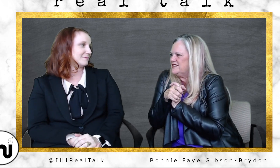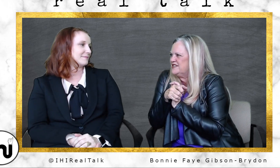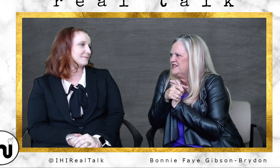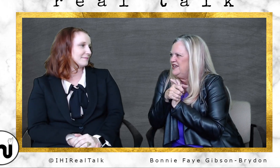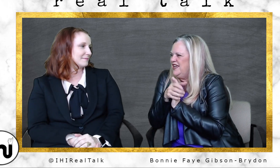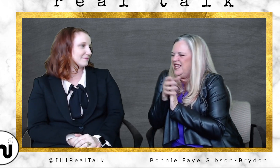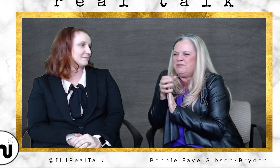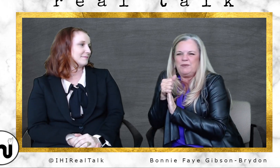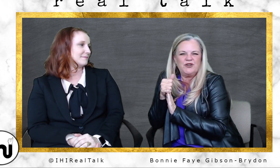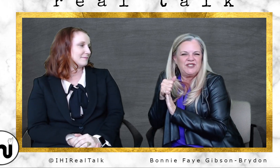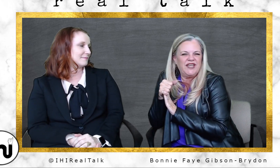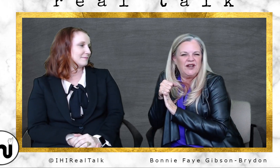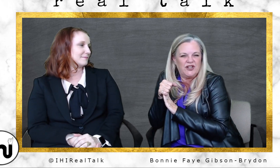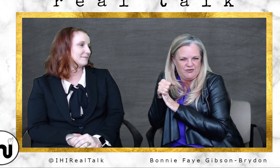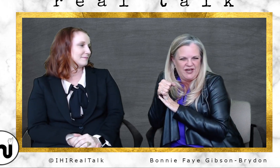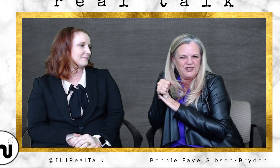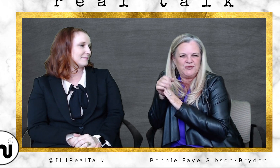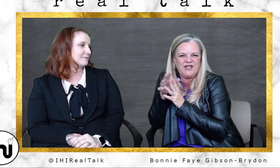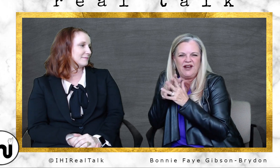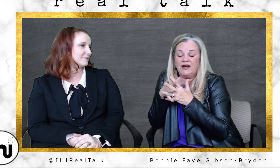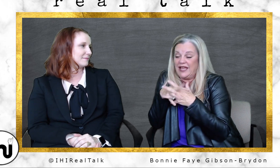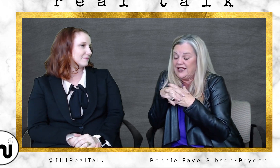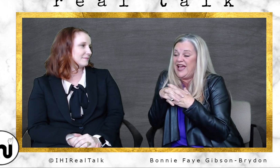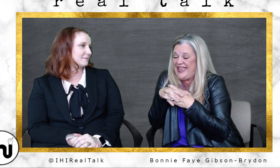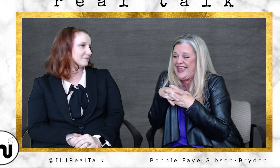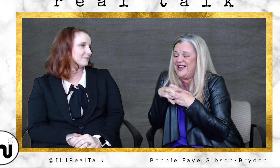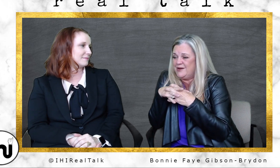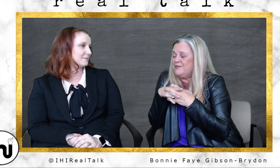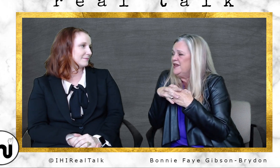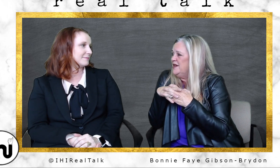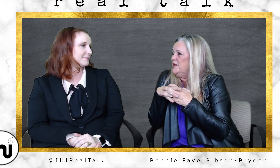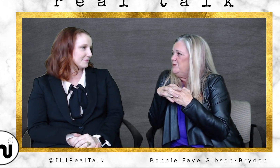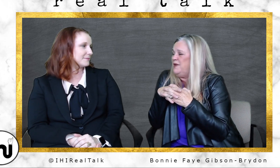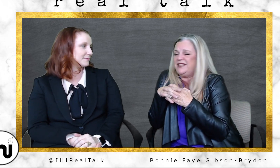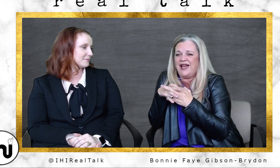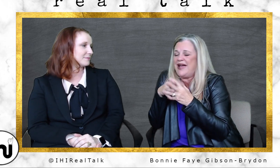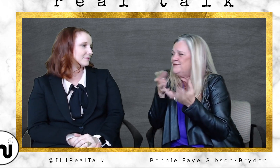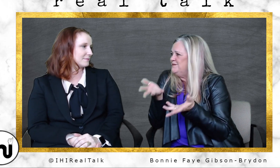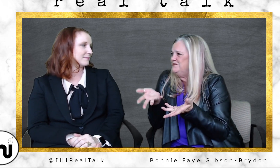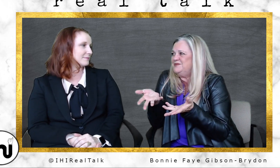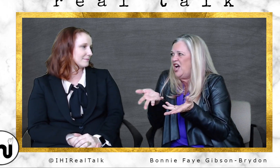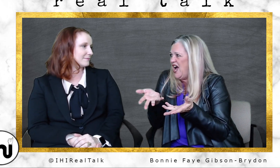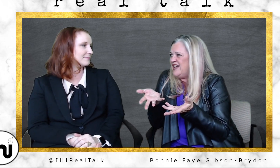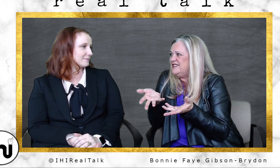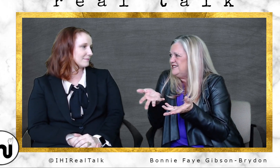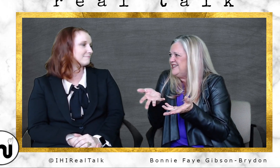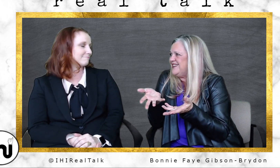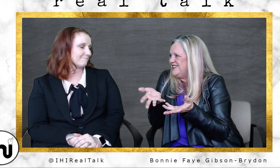and people are saying, "Are you ready to retire?" And I am, but I'm not.